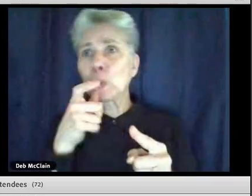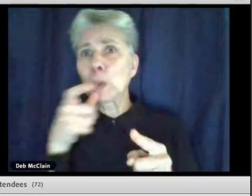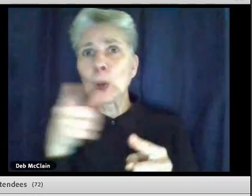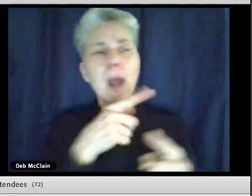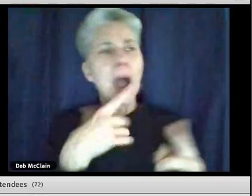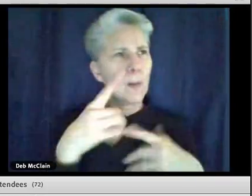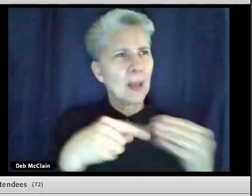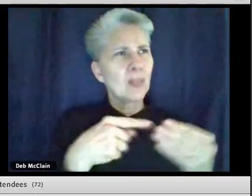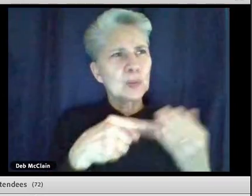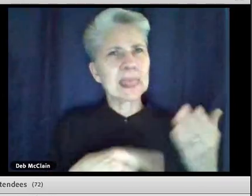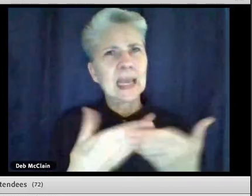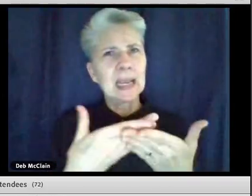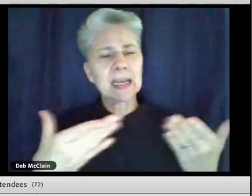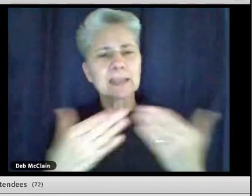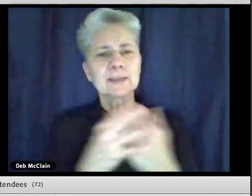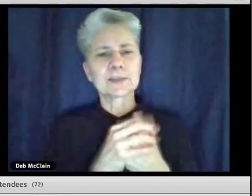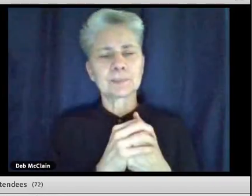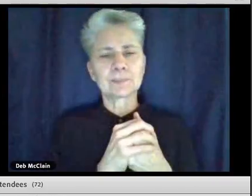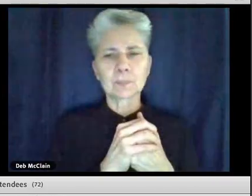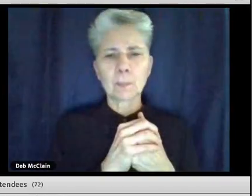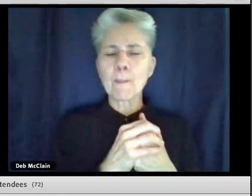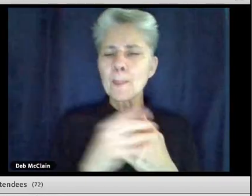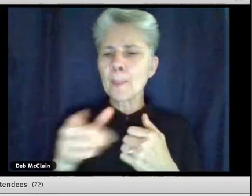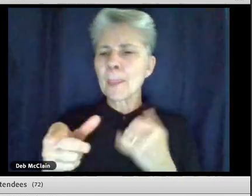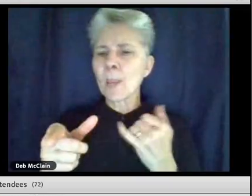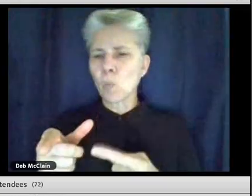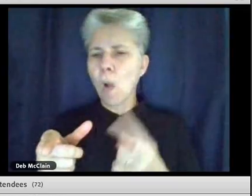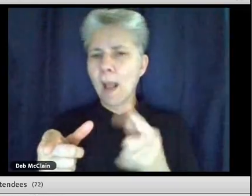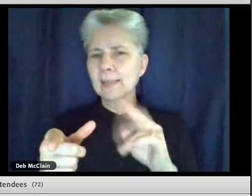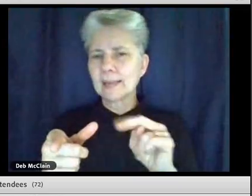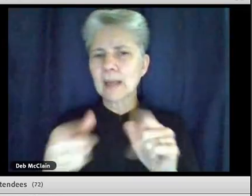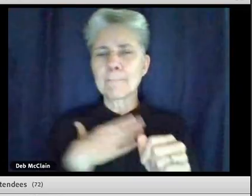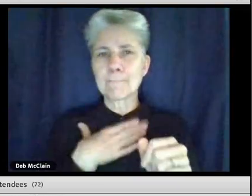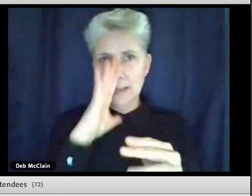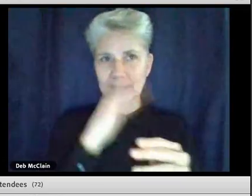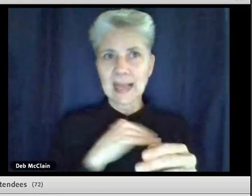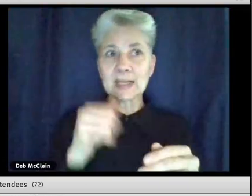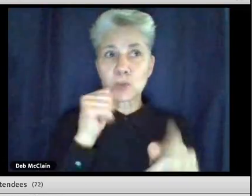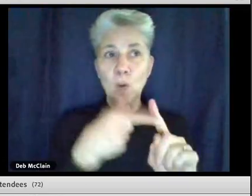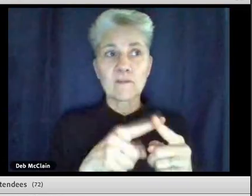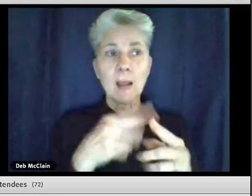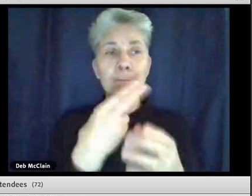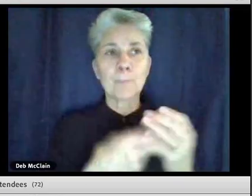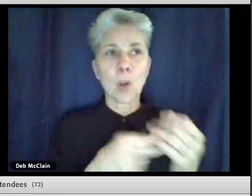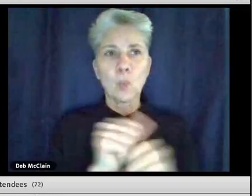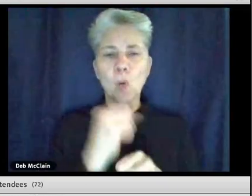My family members are going to get sick, my friends. I worry about those things. Right.